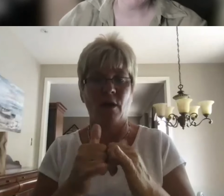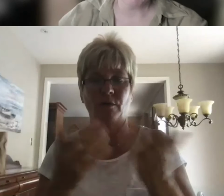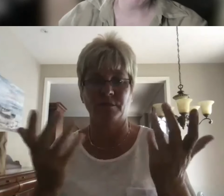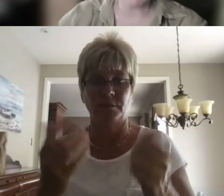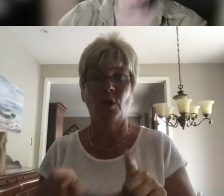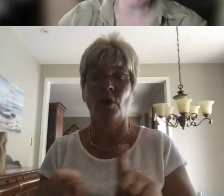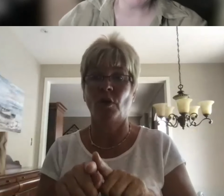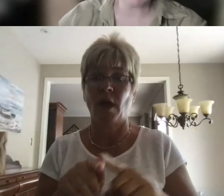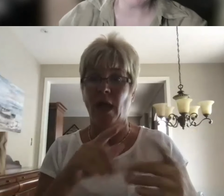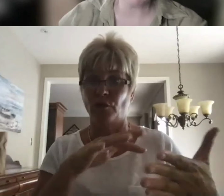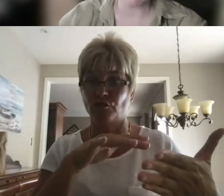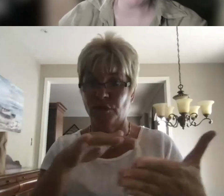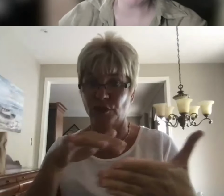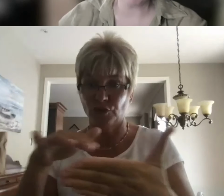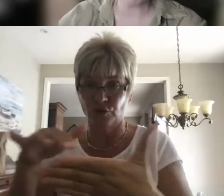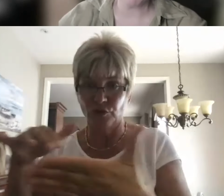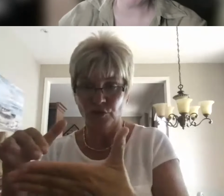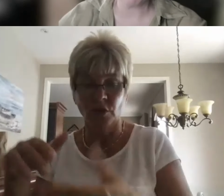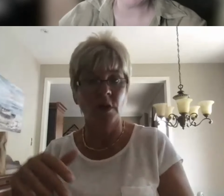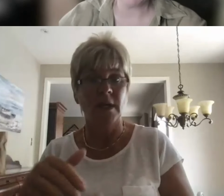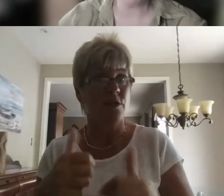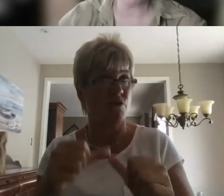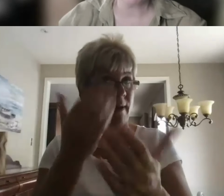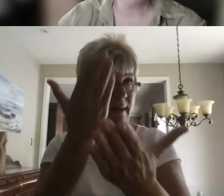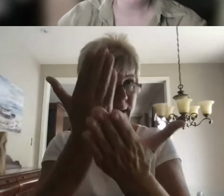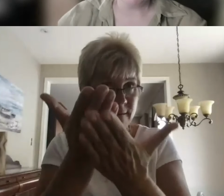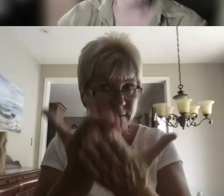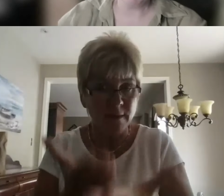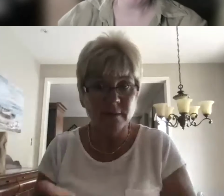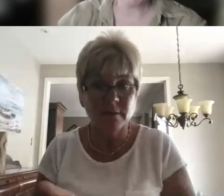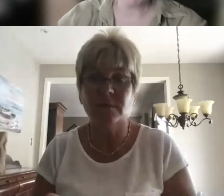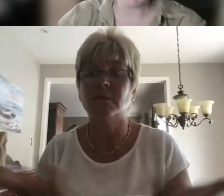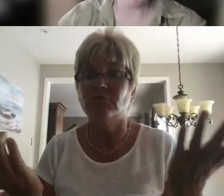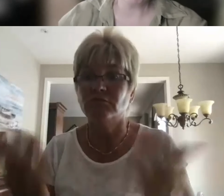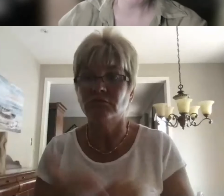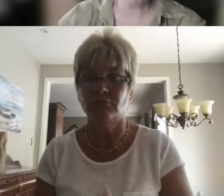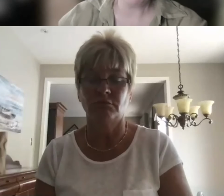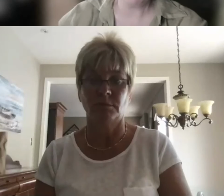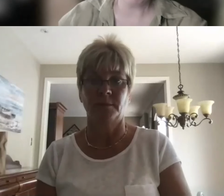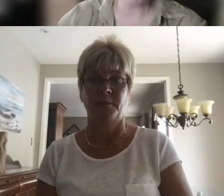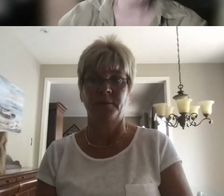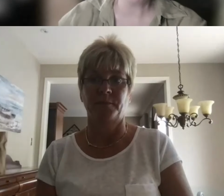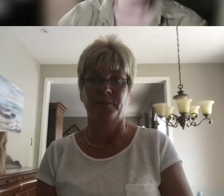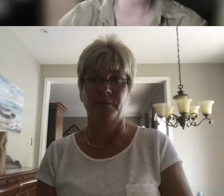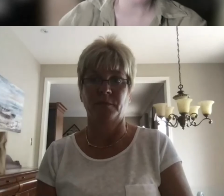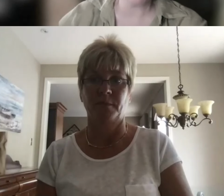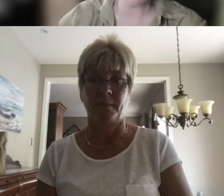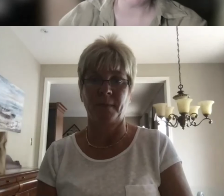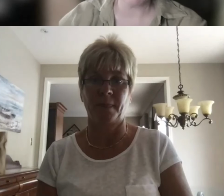what do we see as evidence and proof, and how do we make a decision,